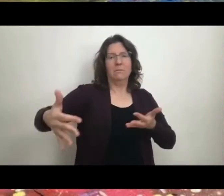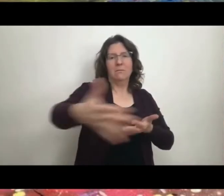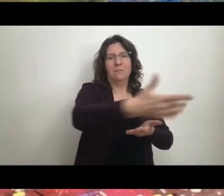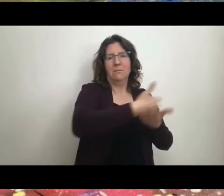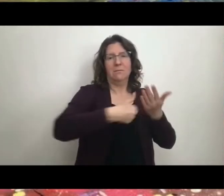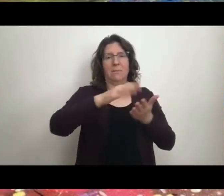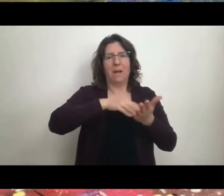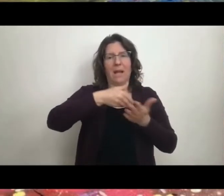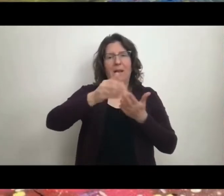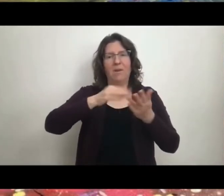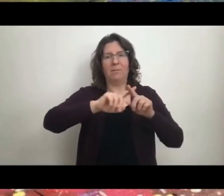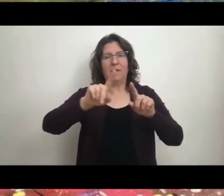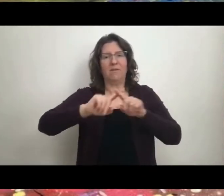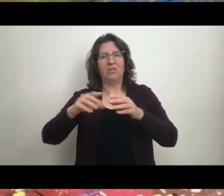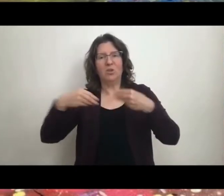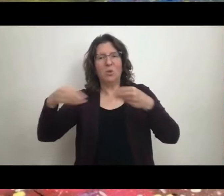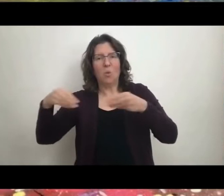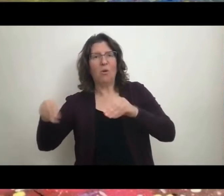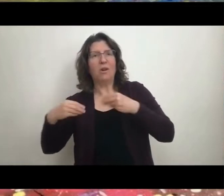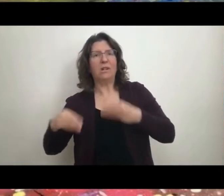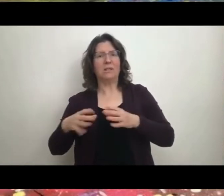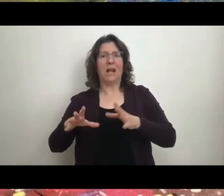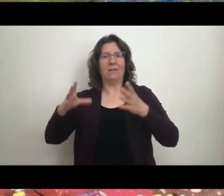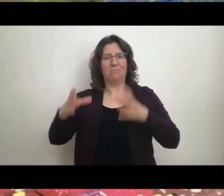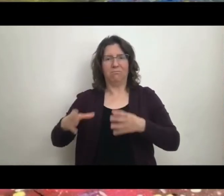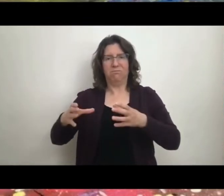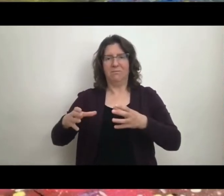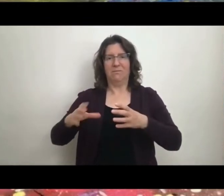Collected paint from a number of different stores.